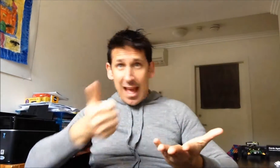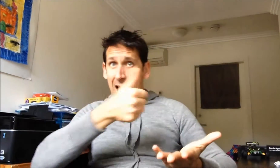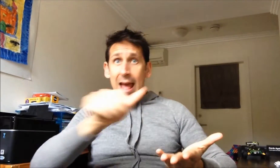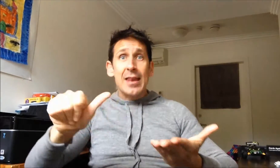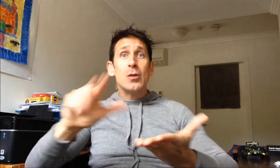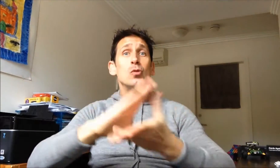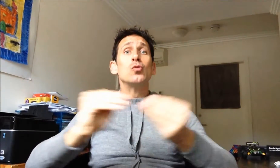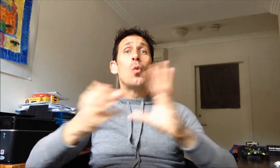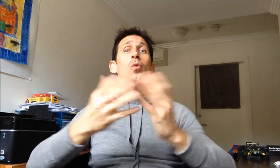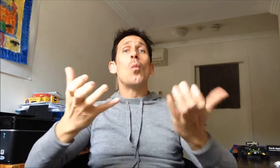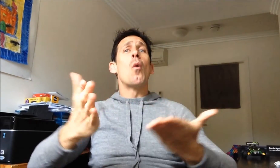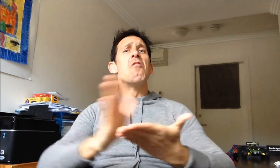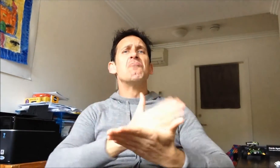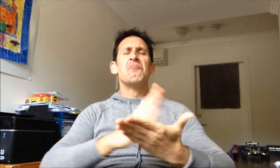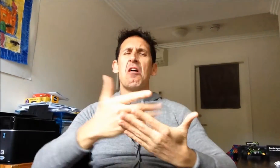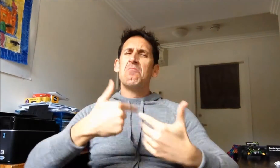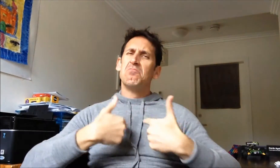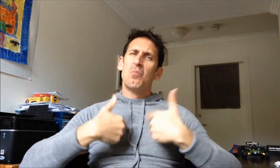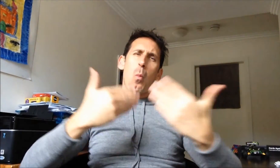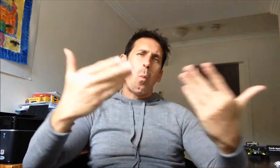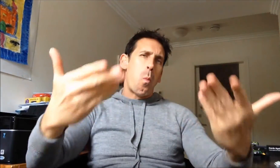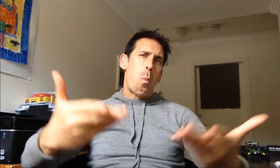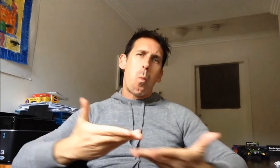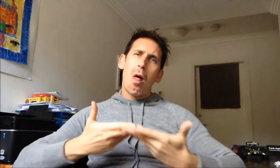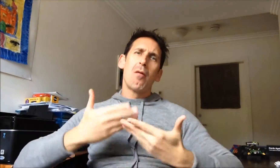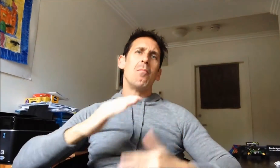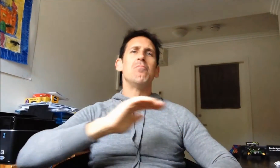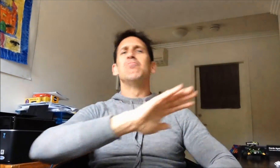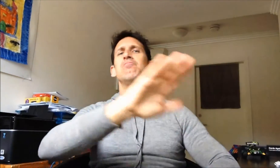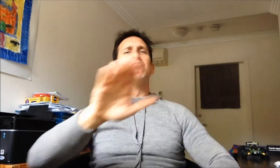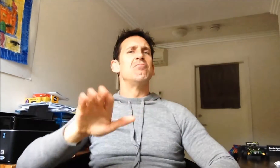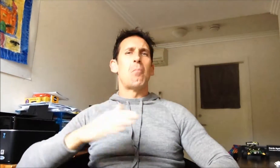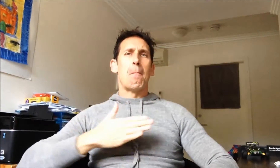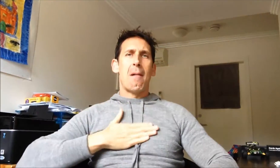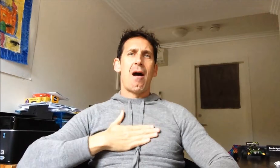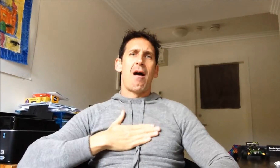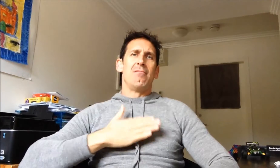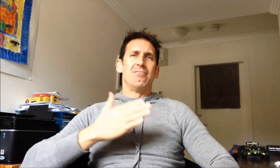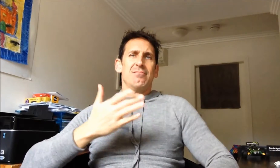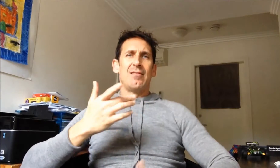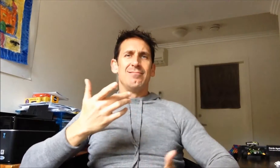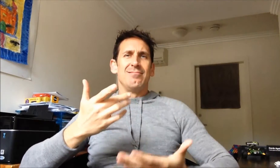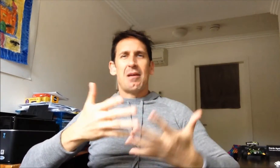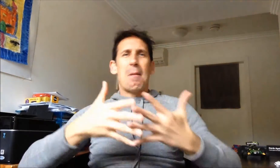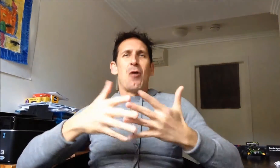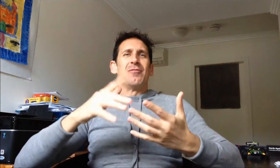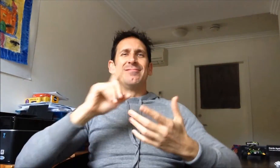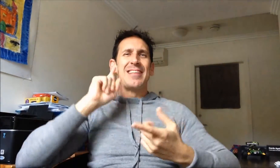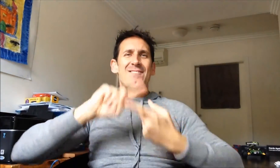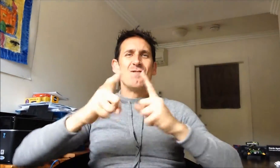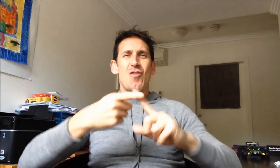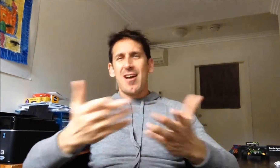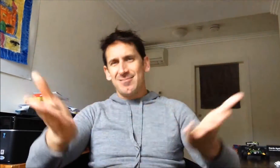If there are any stories you want to share with us, I welcome all of my American deaf friends to contribute to this discussion.